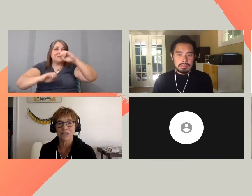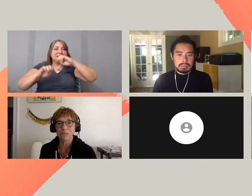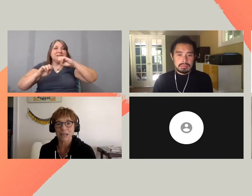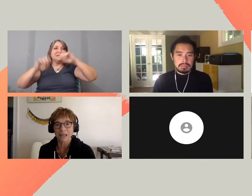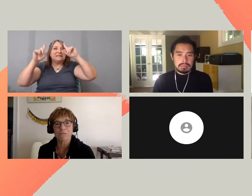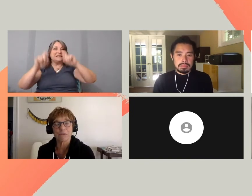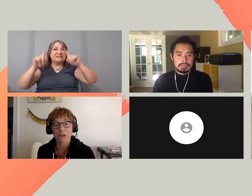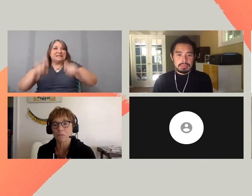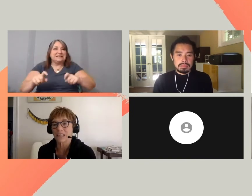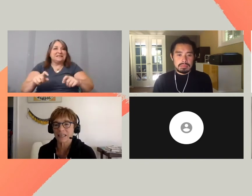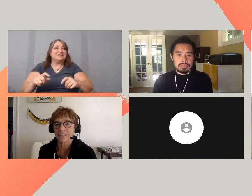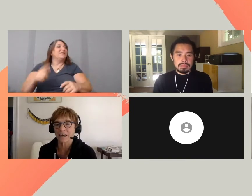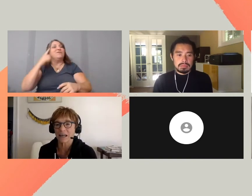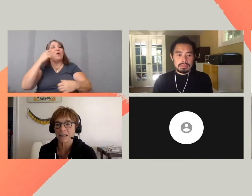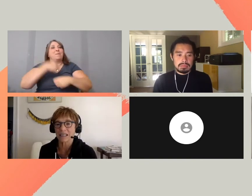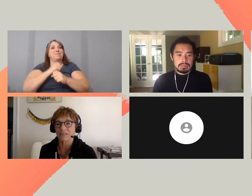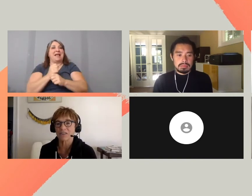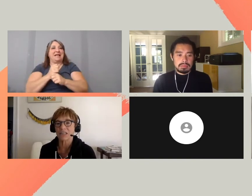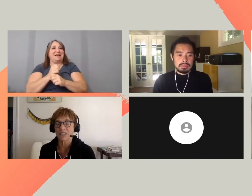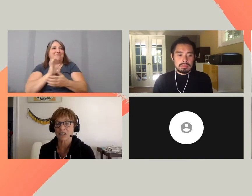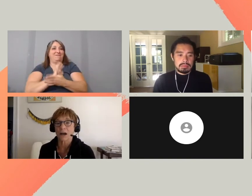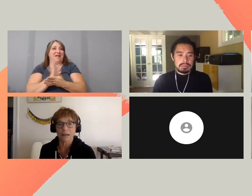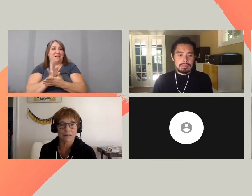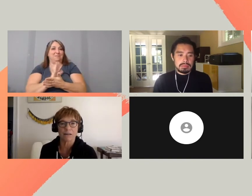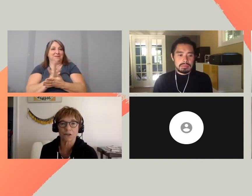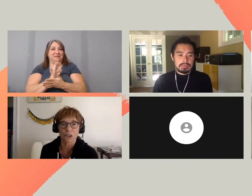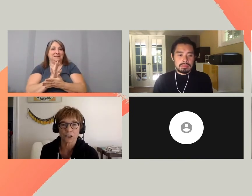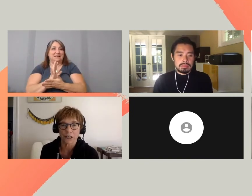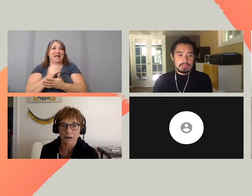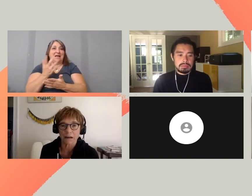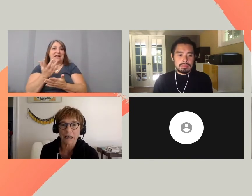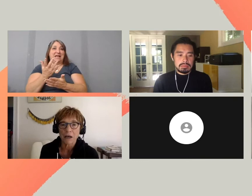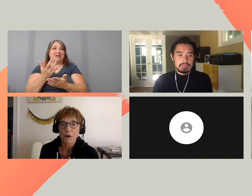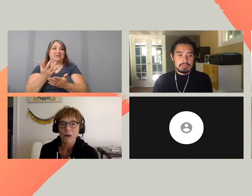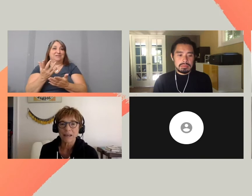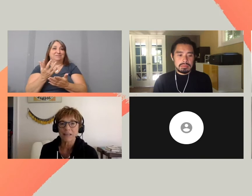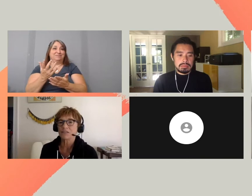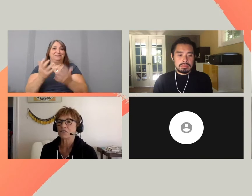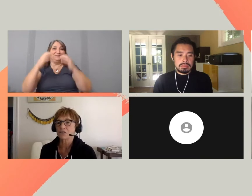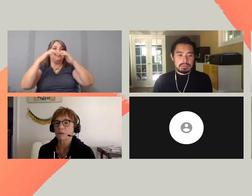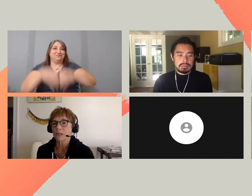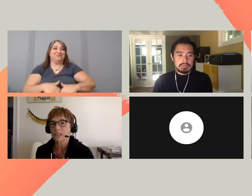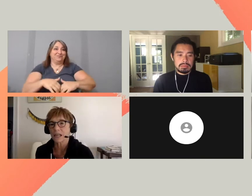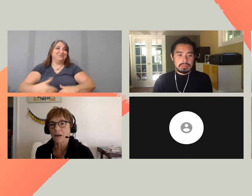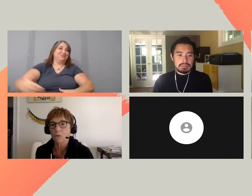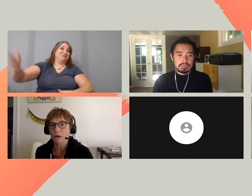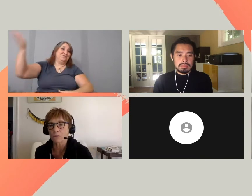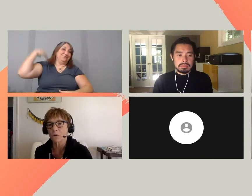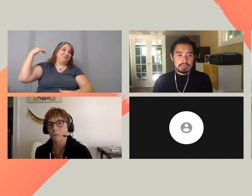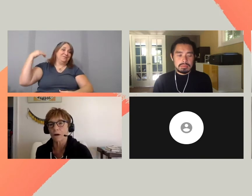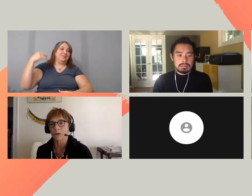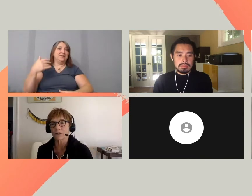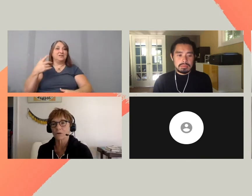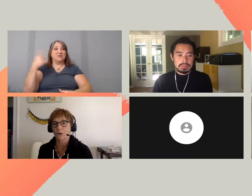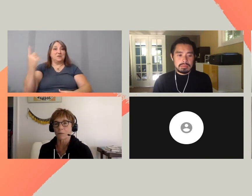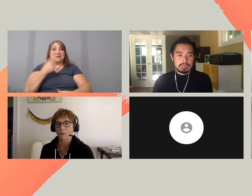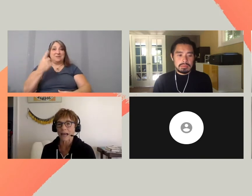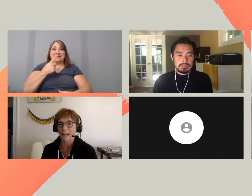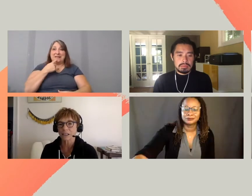in making films. And it, it died in an earlier era. And so somebody saying, what, what about, what about that?